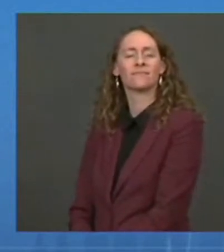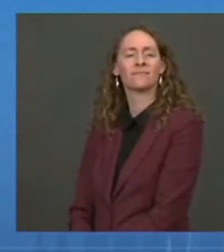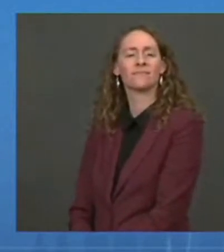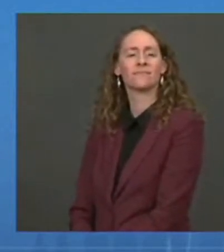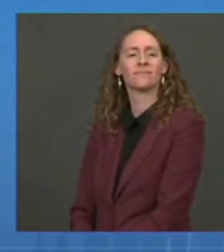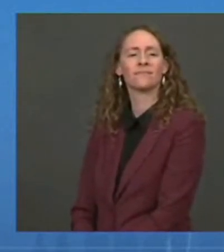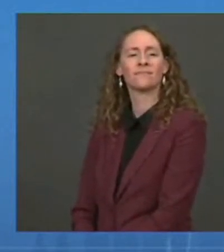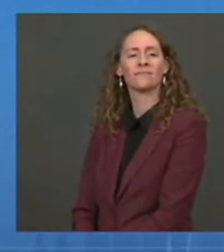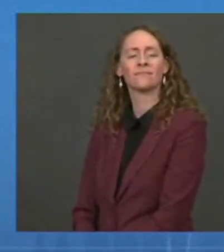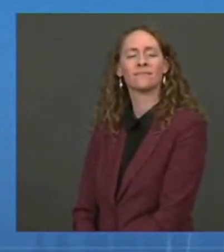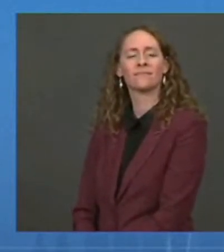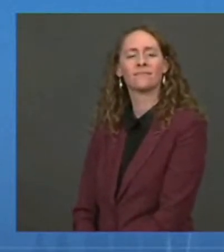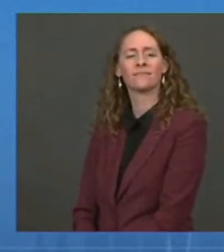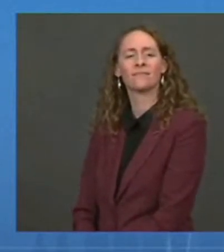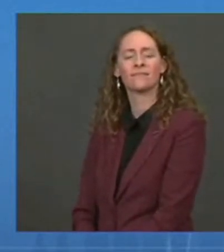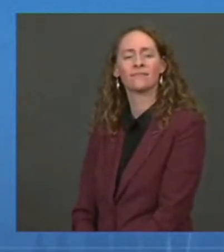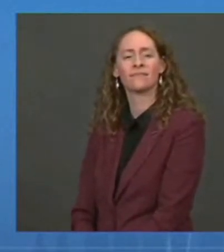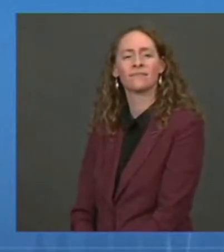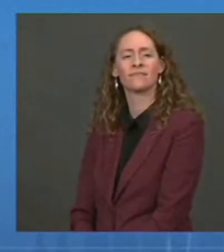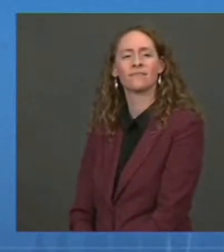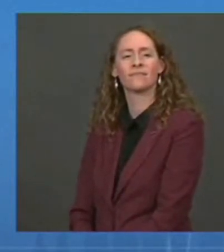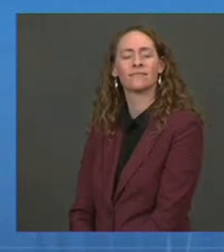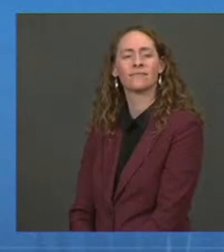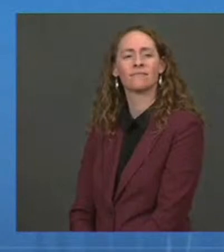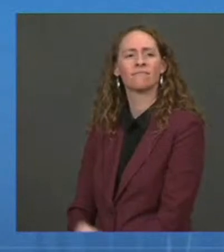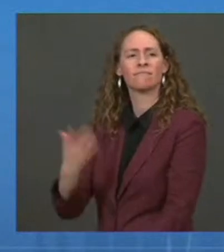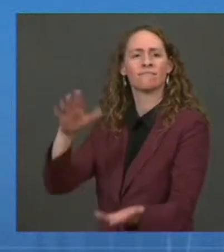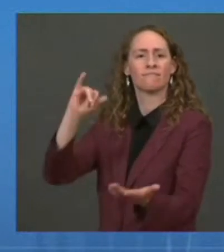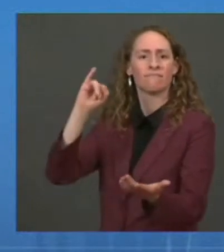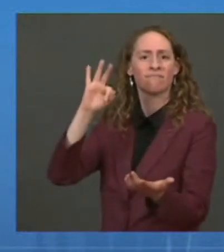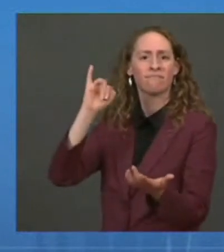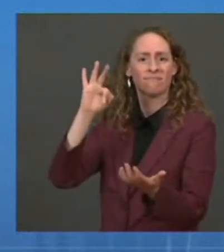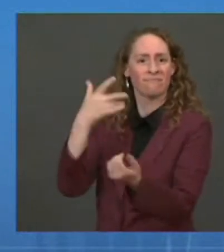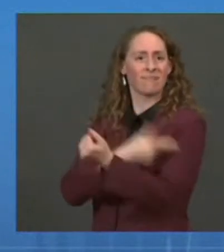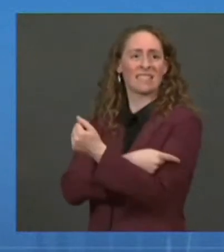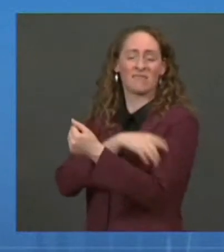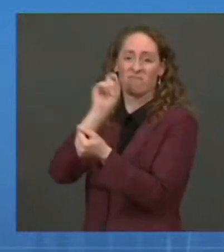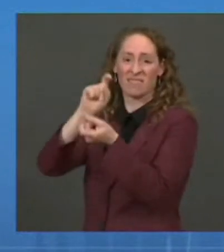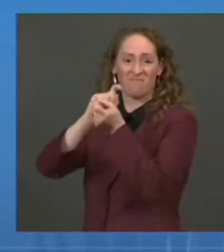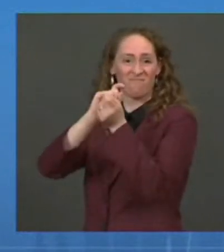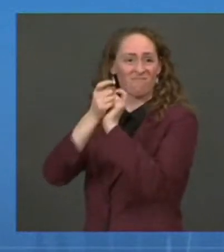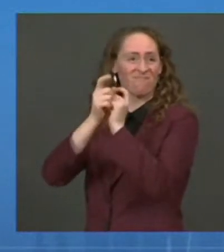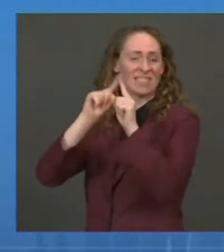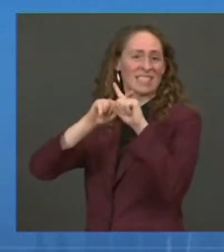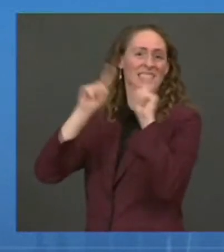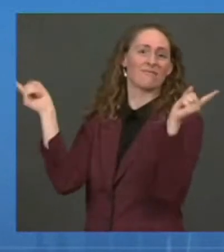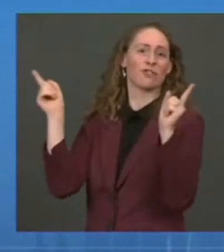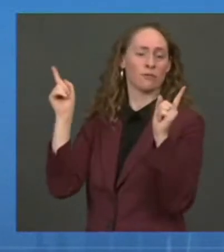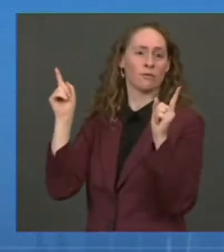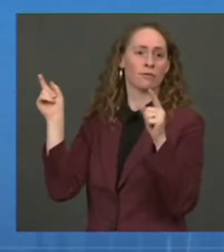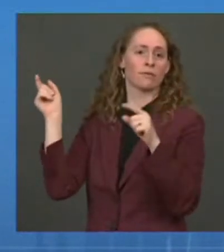NOW ASSUMING THEY MAY HAVE TO